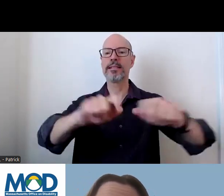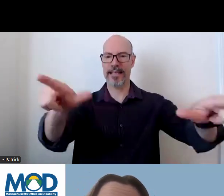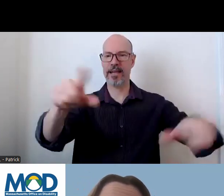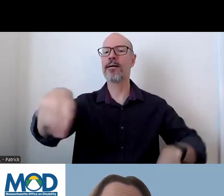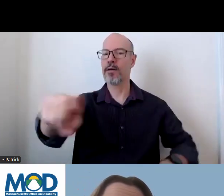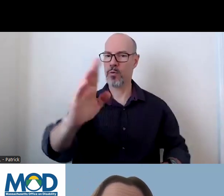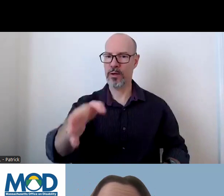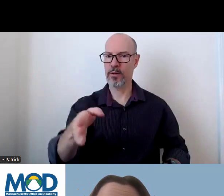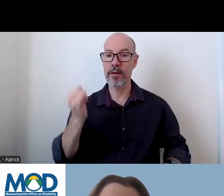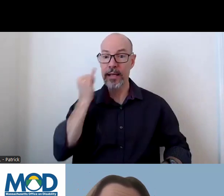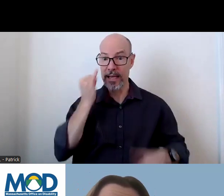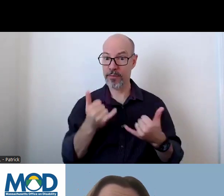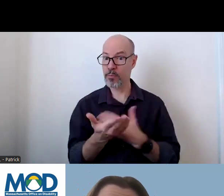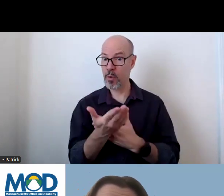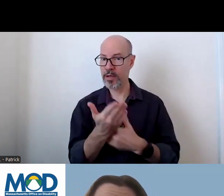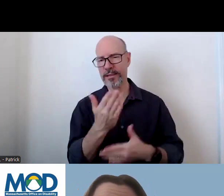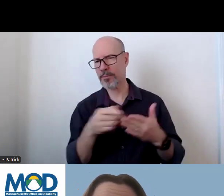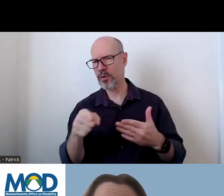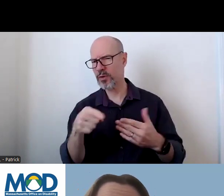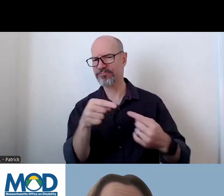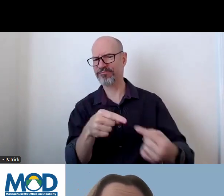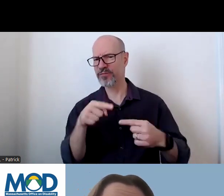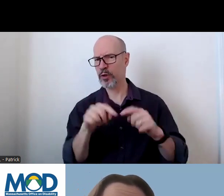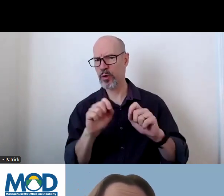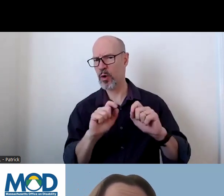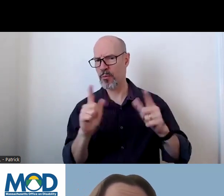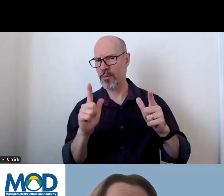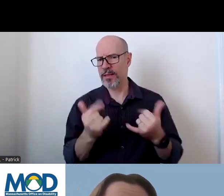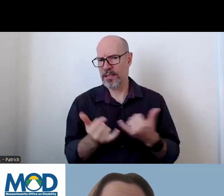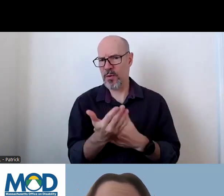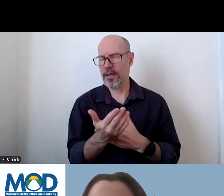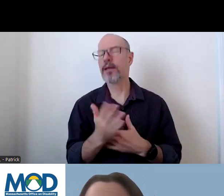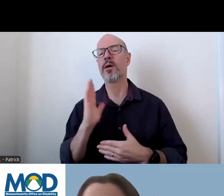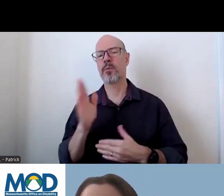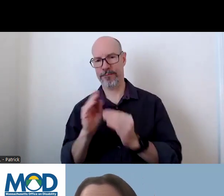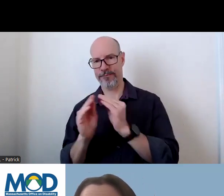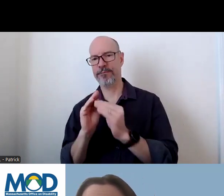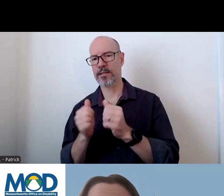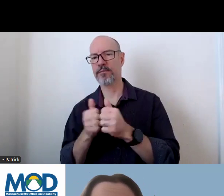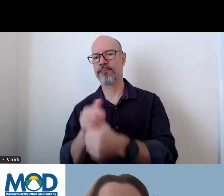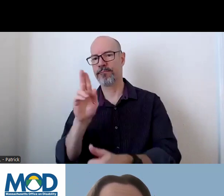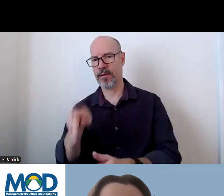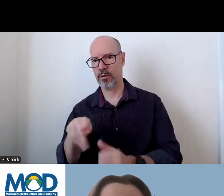If you weren't able to access them in the e-mail I sent this morning, I know some people had issued with that, we will remedy that in the follow-up e-mail and